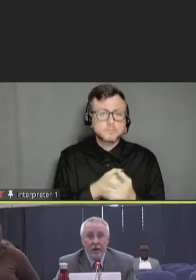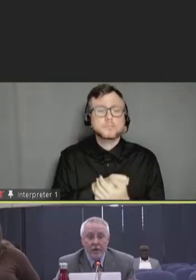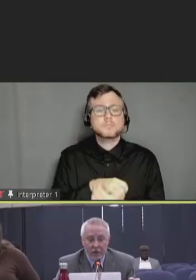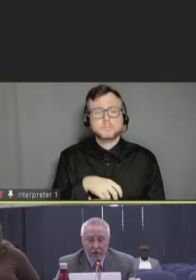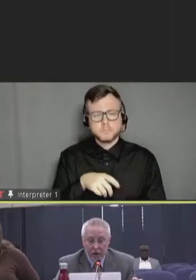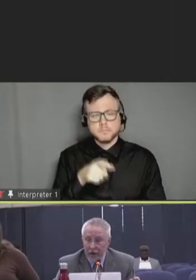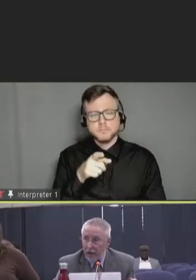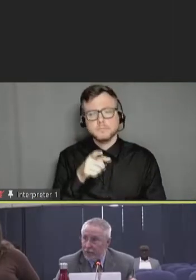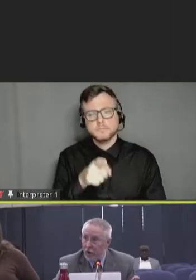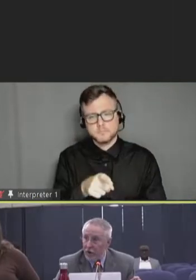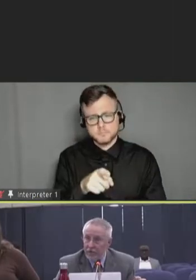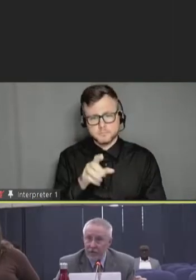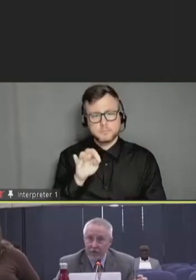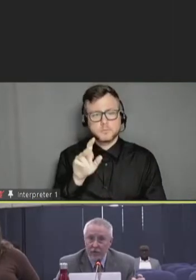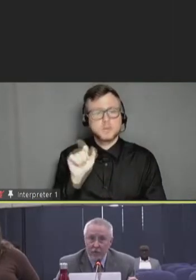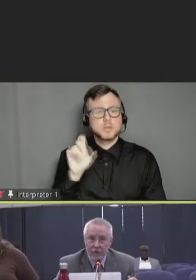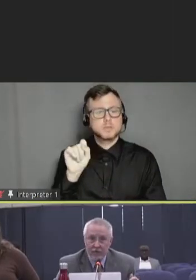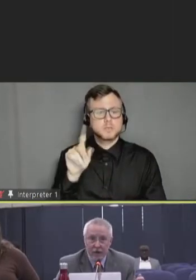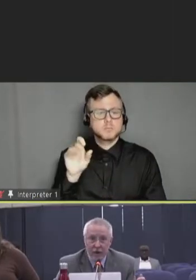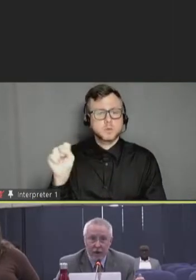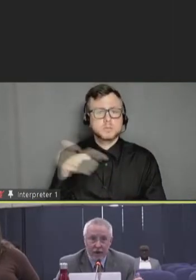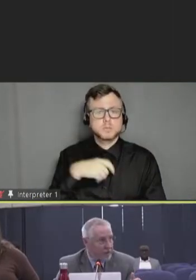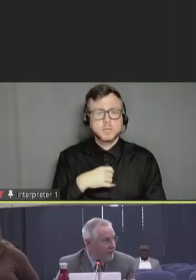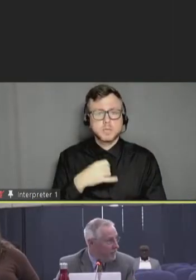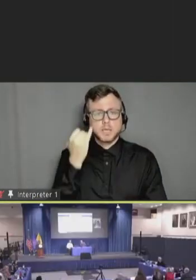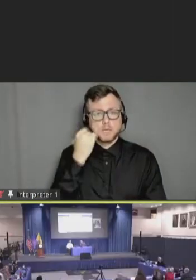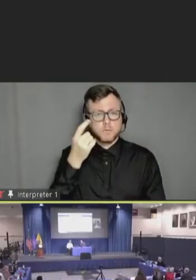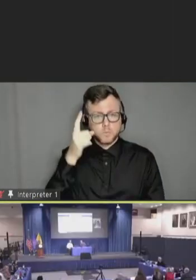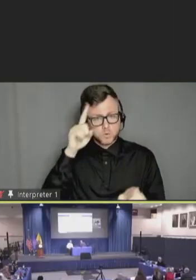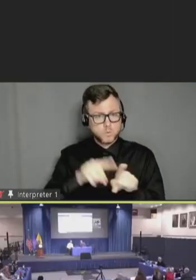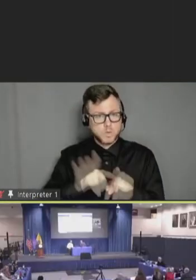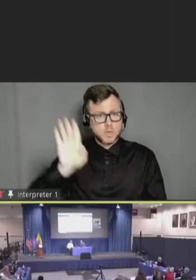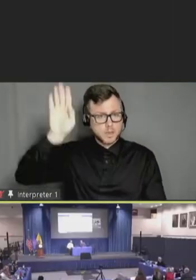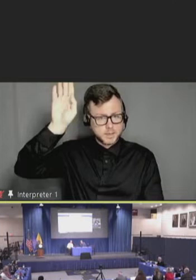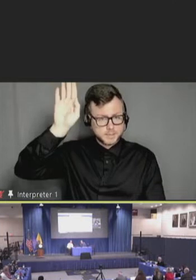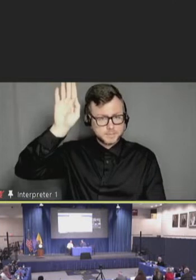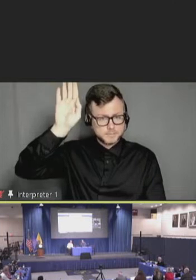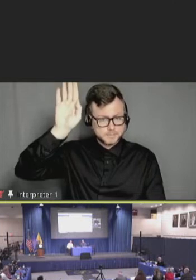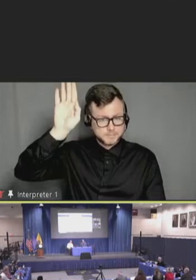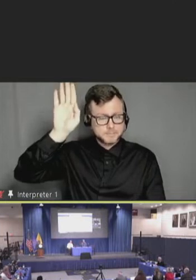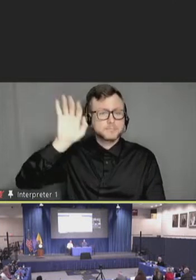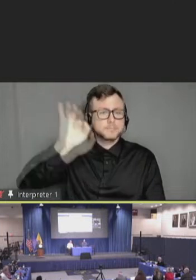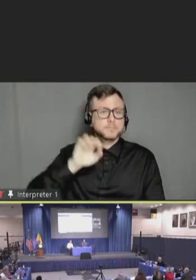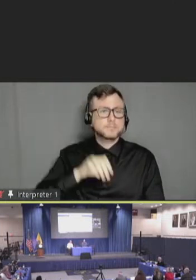And I'd ask all in favor, please say, "aye." Multiple Speakers: Aye. Robert Hopkins: Okay.